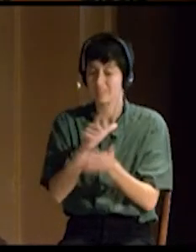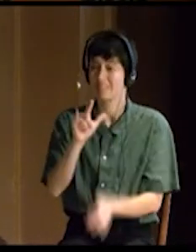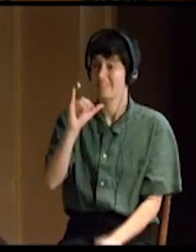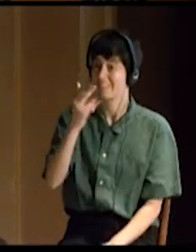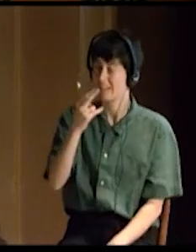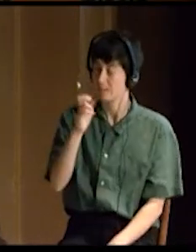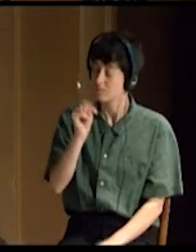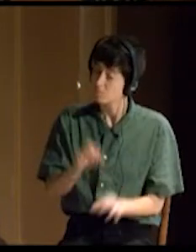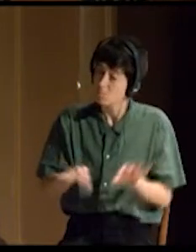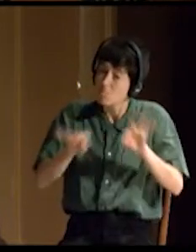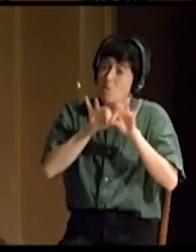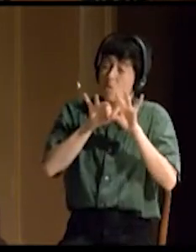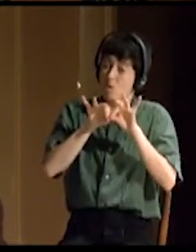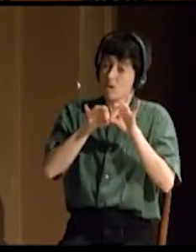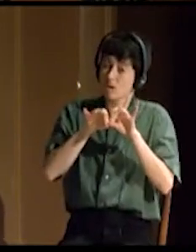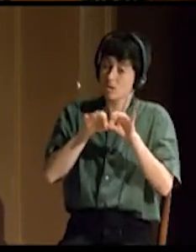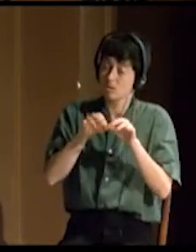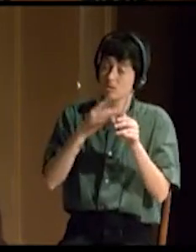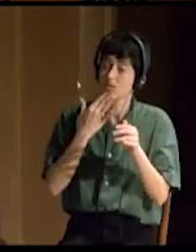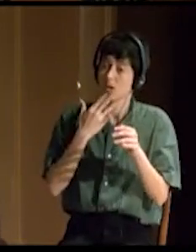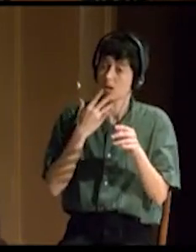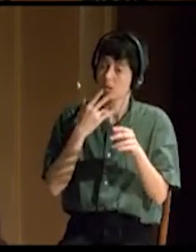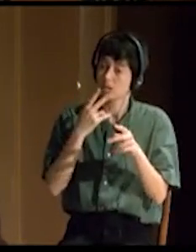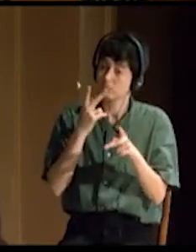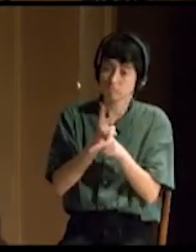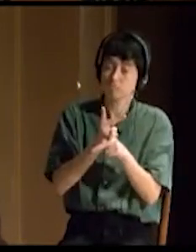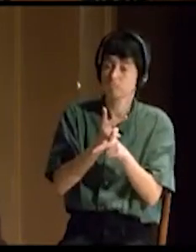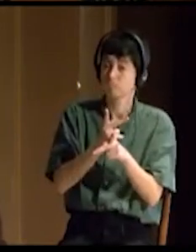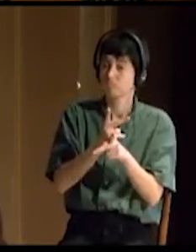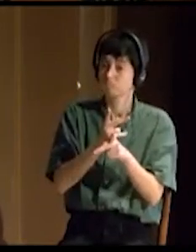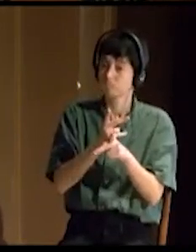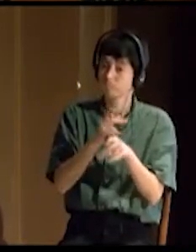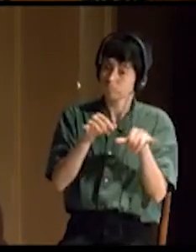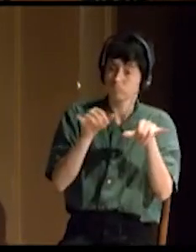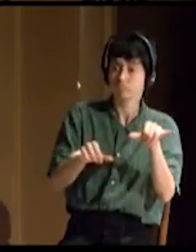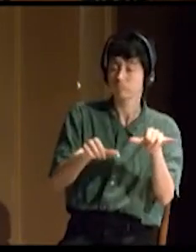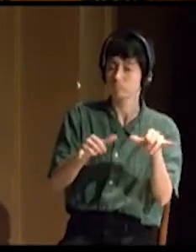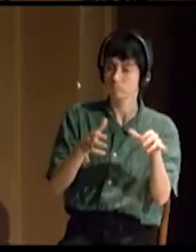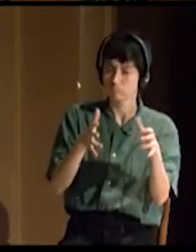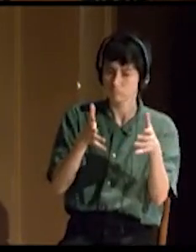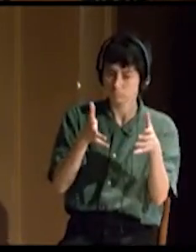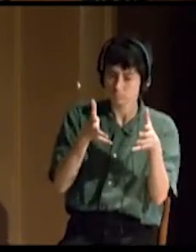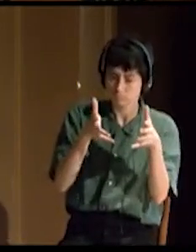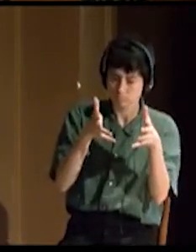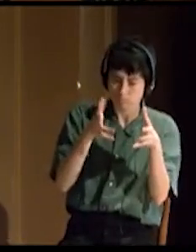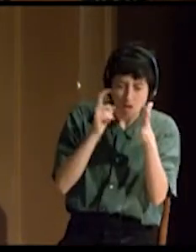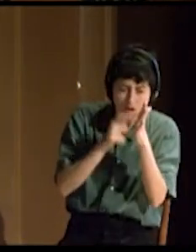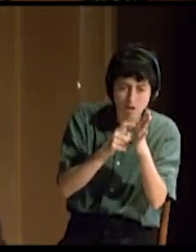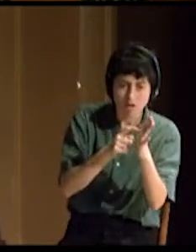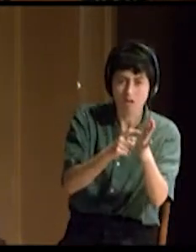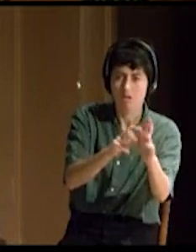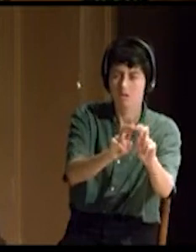And as a last example, my colleagues and I started noticing that one of these Coras